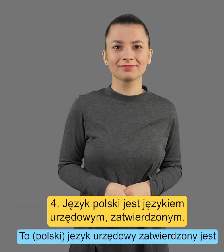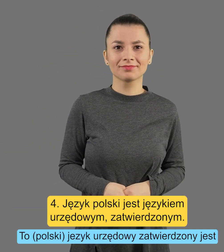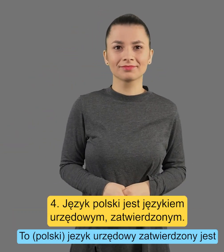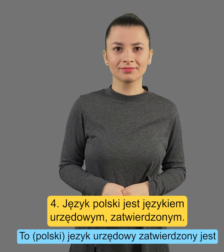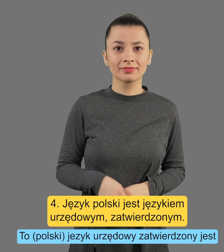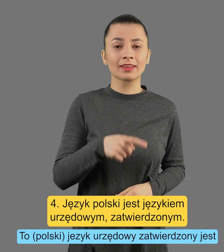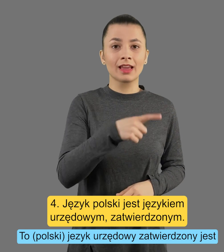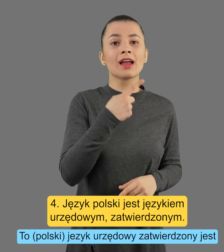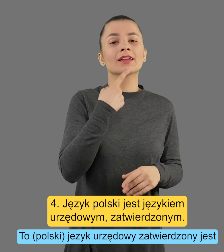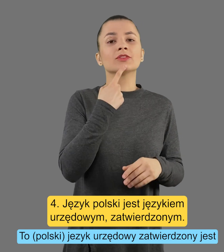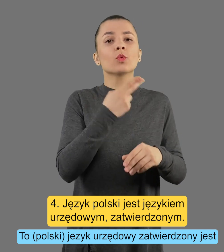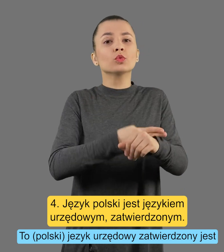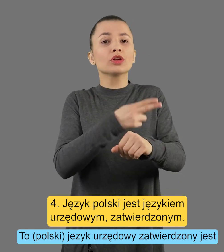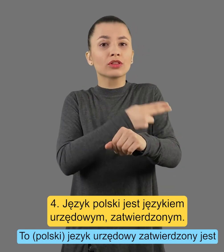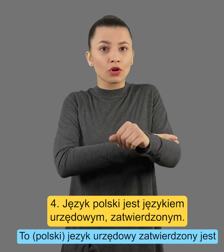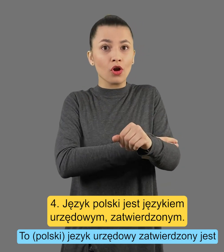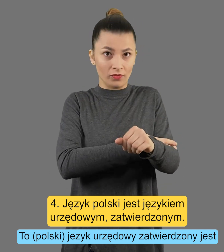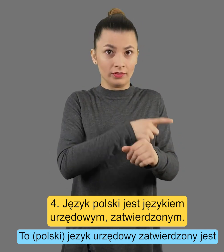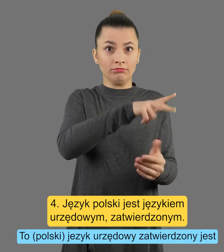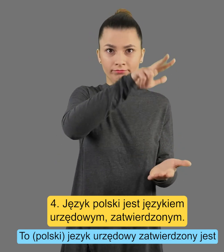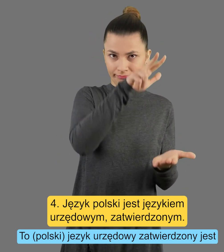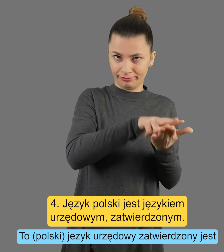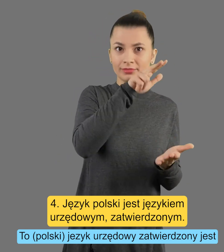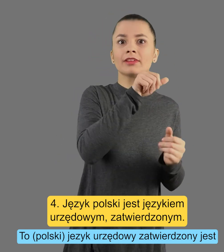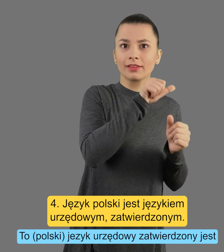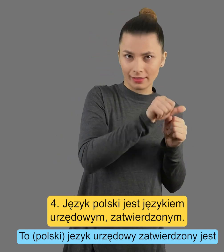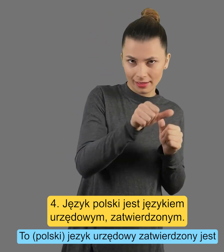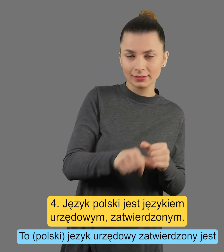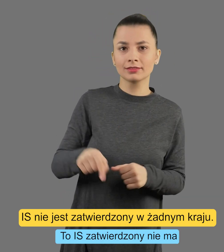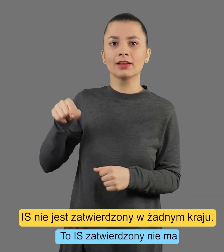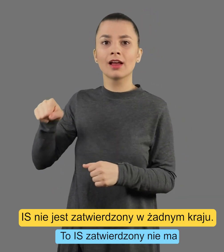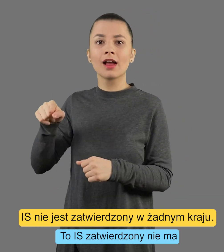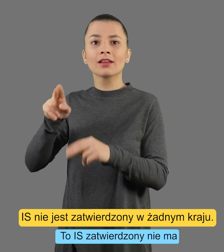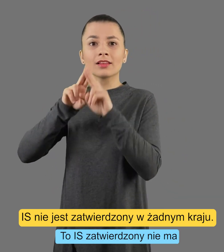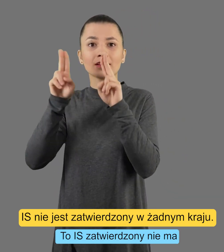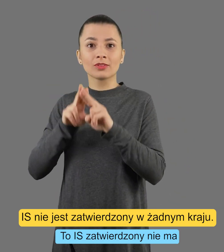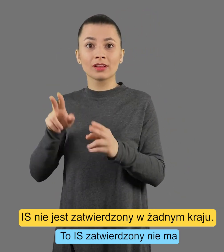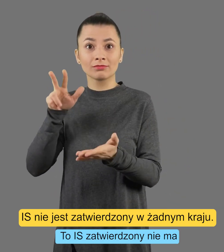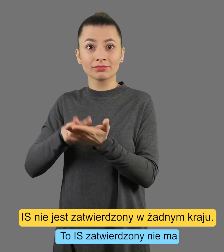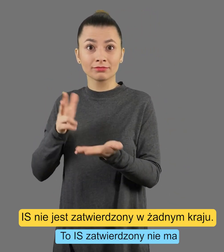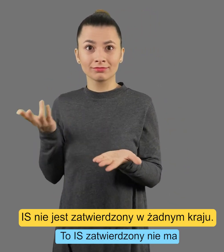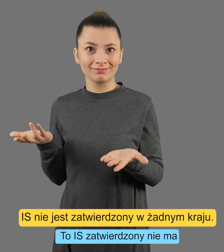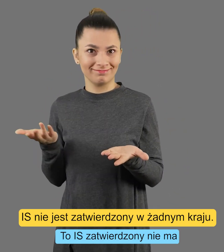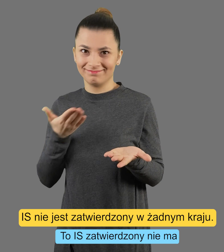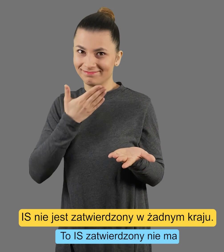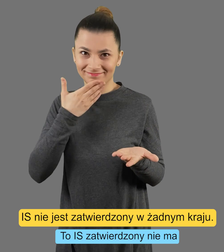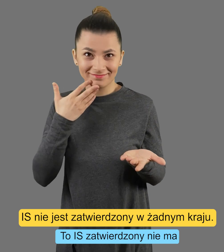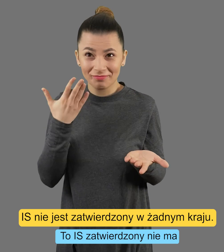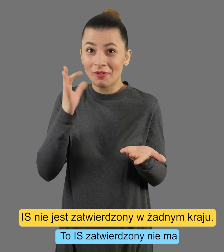4. Polish is an official, approved language. IS isn’t approved in any country.